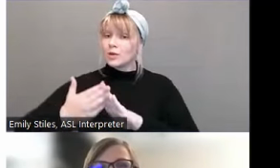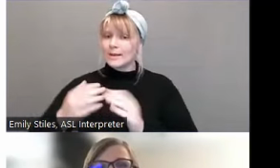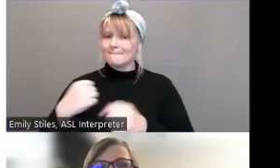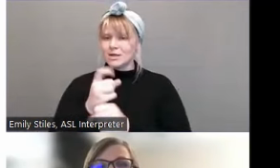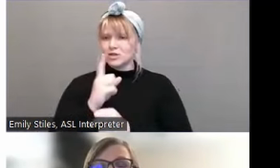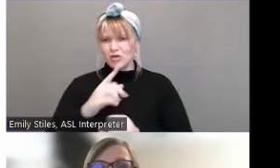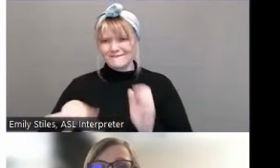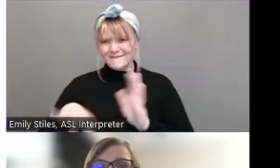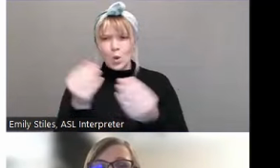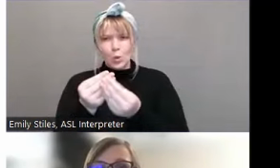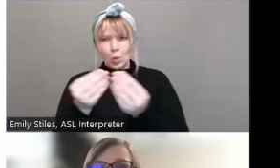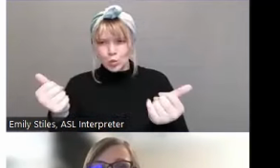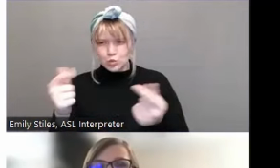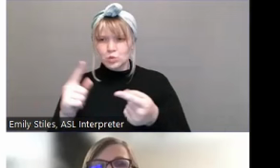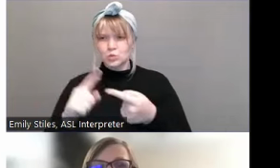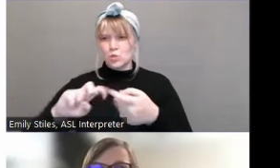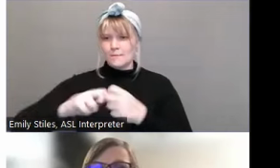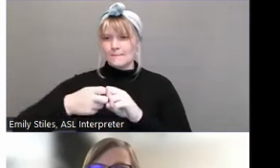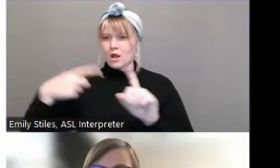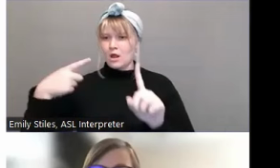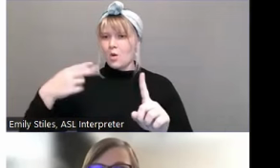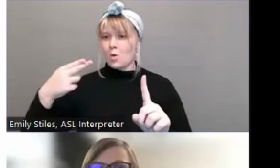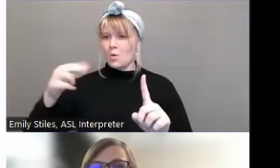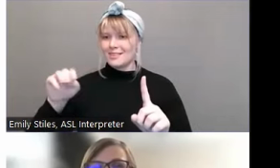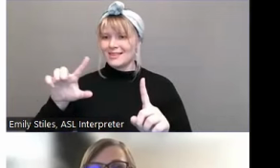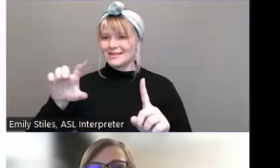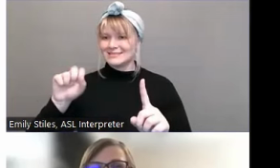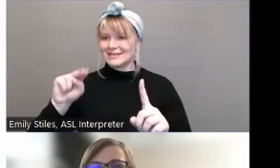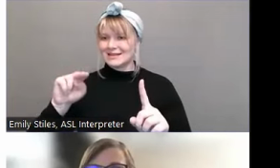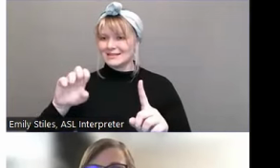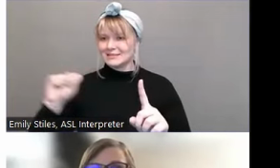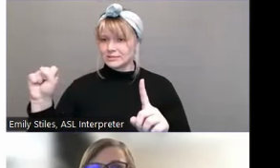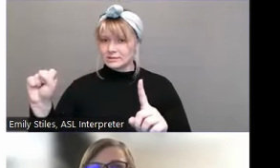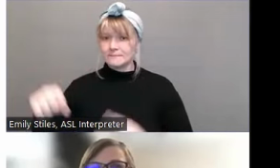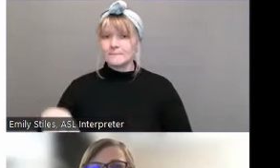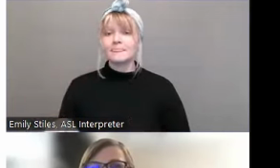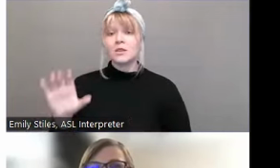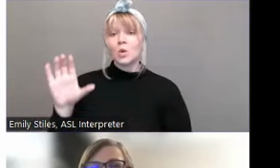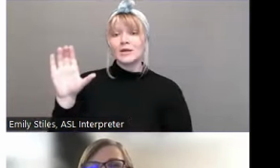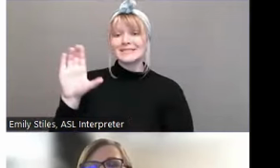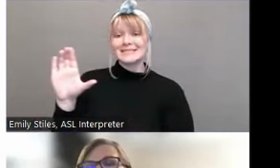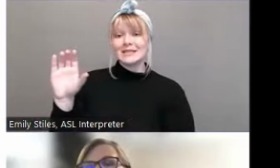So, continuums of care, or CoCs, are funded by HUD, which awards over $2 billion each